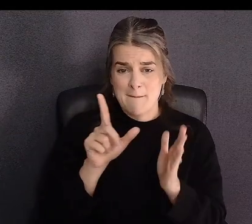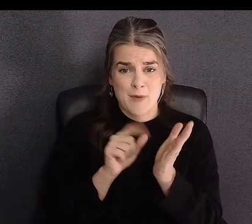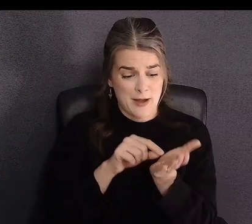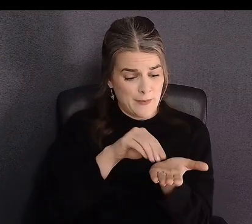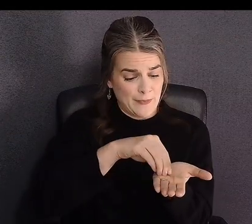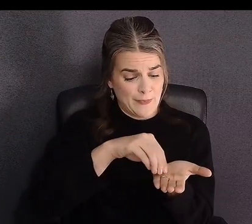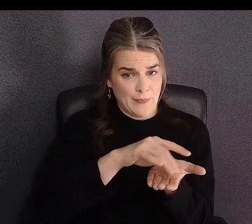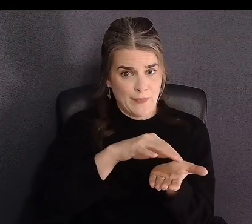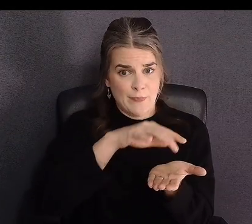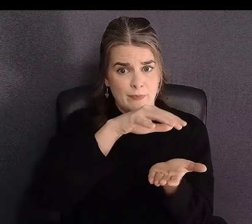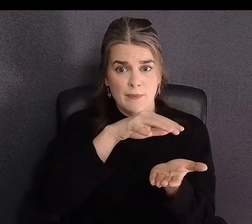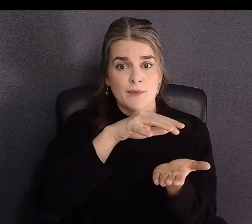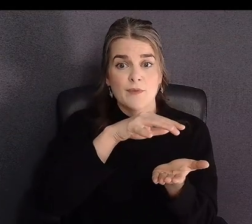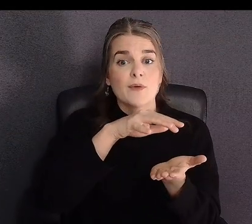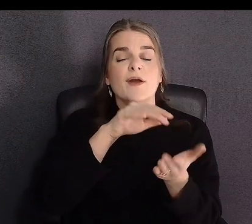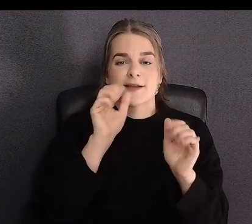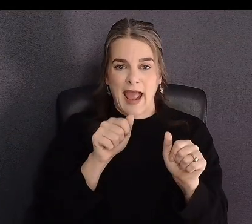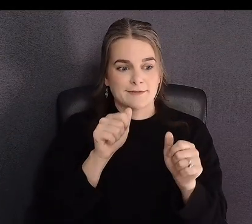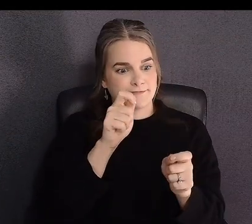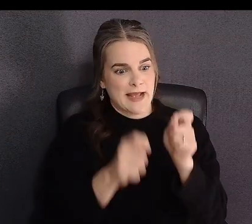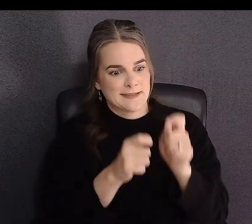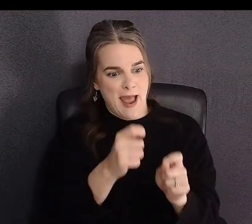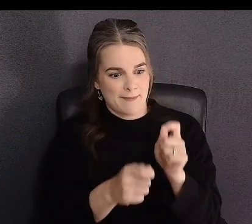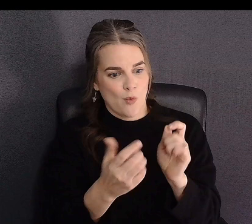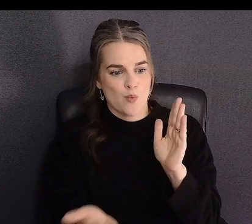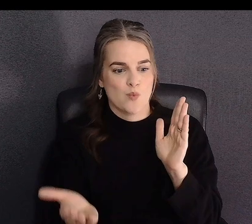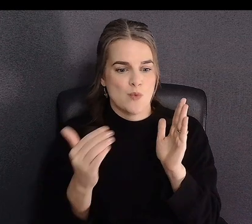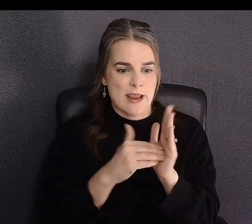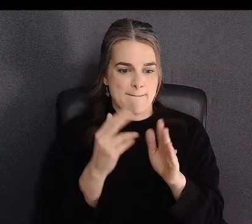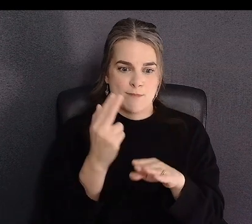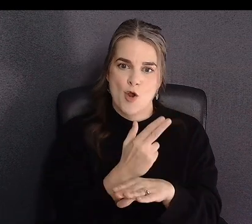and to repurpose stuff.